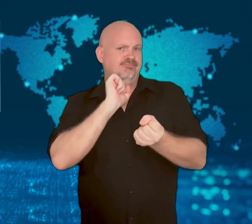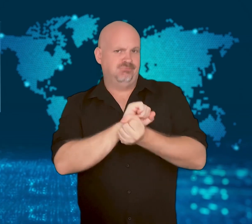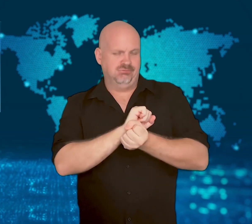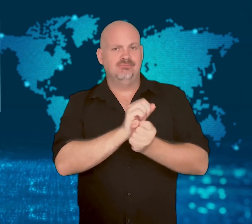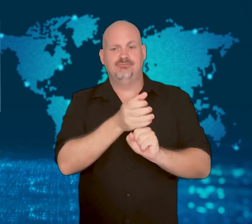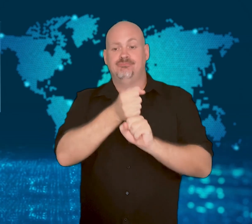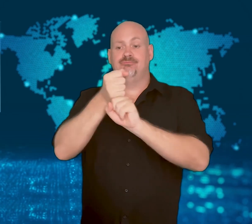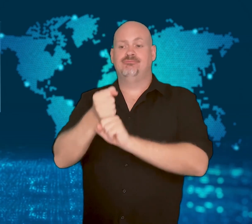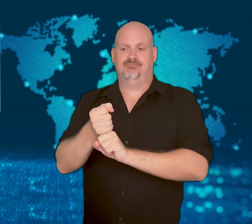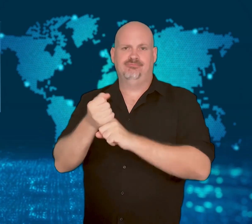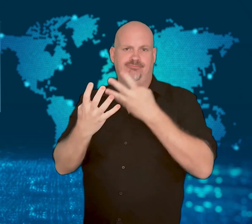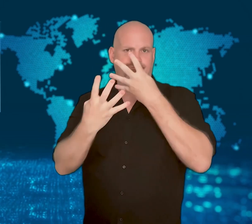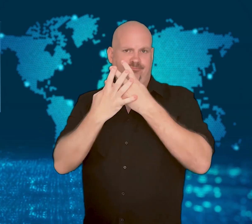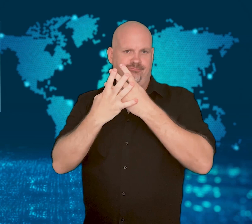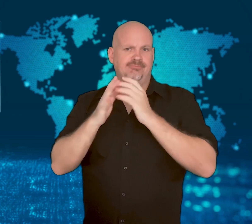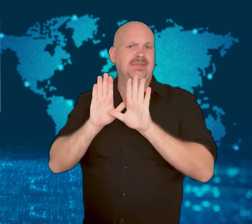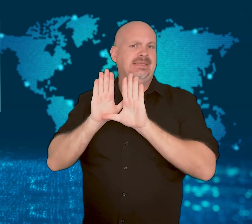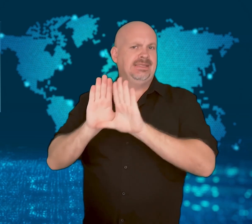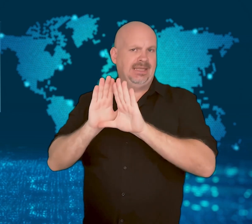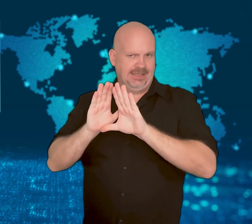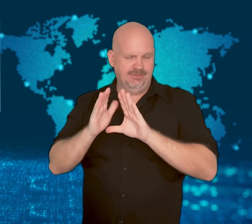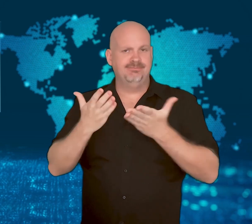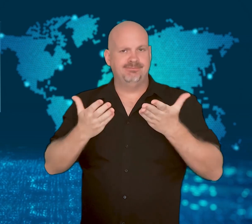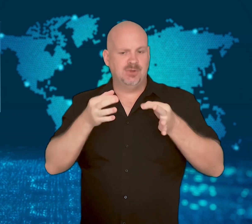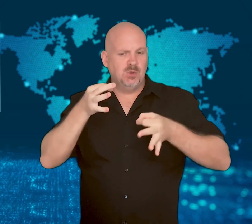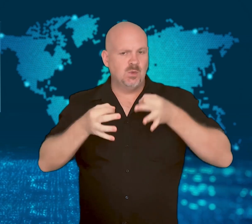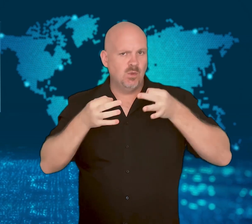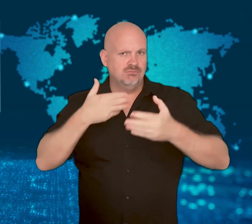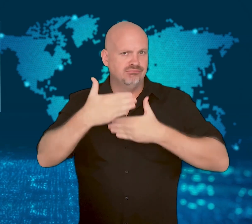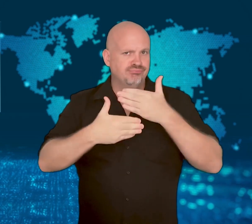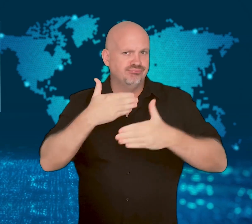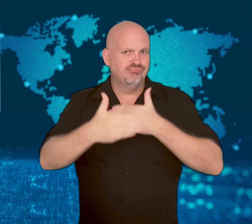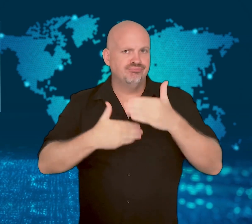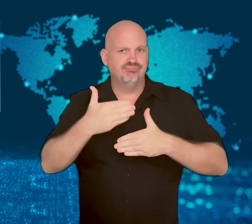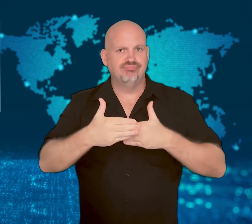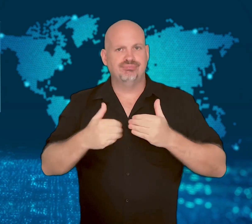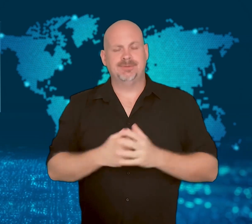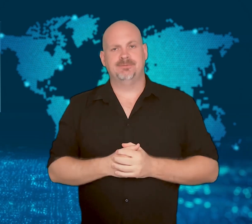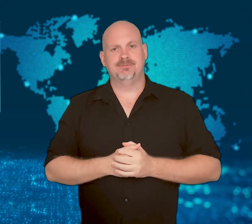He will stay in jail while the trial takes place.